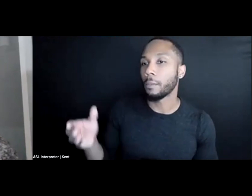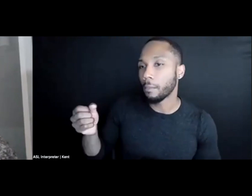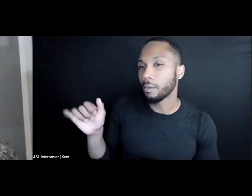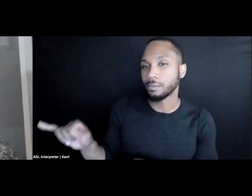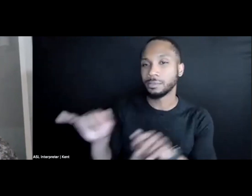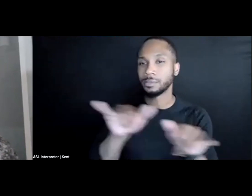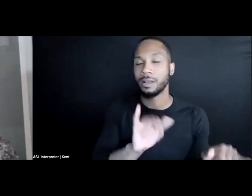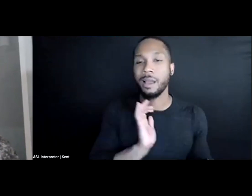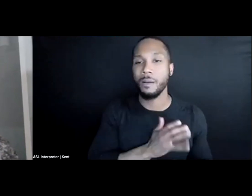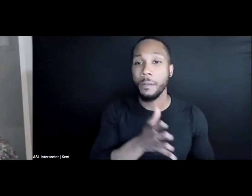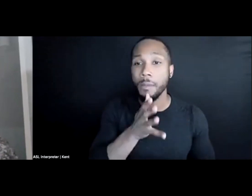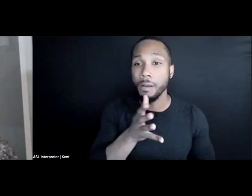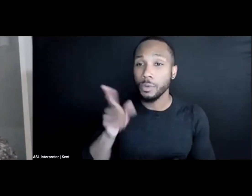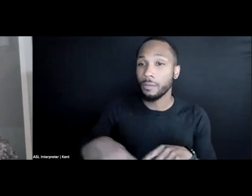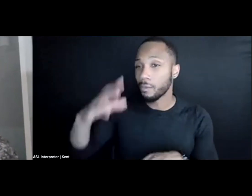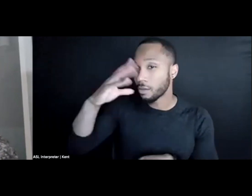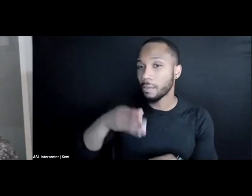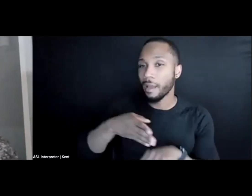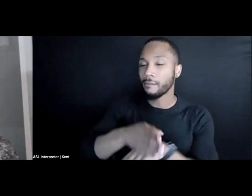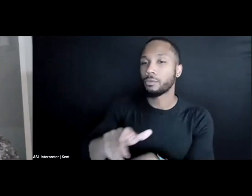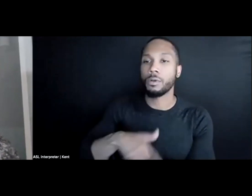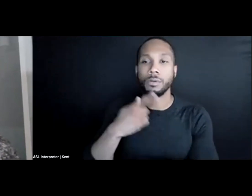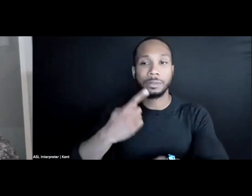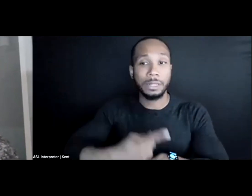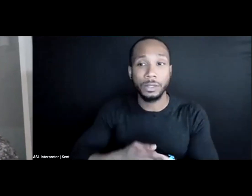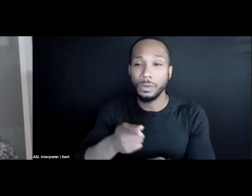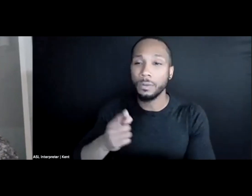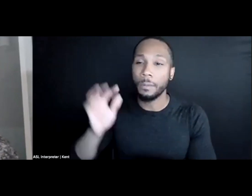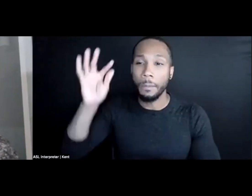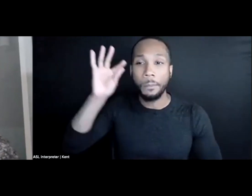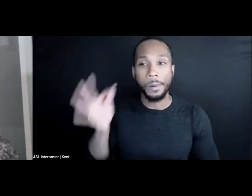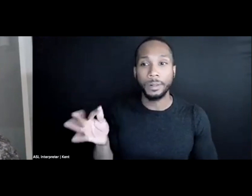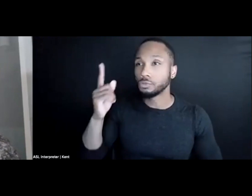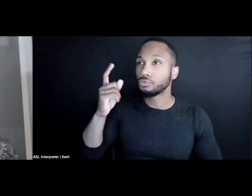You couldn’t fall asleep after a long day, you hardly dreamed of the cub.